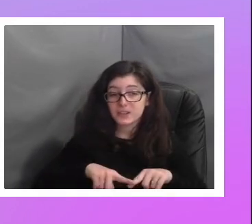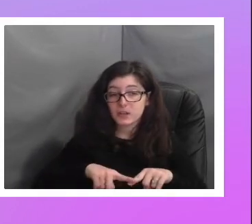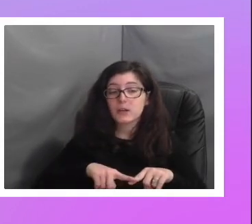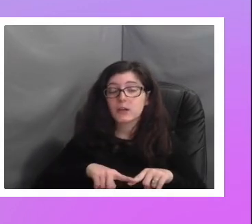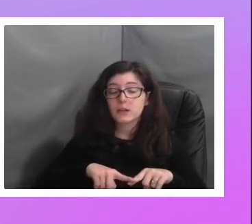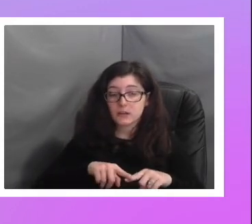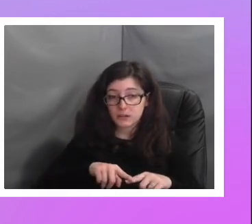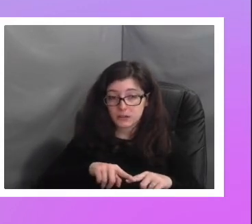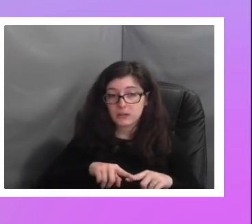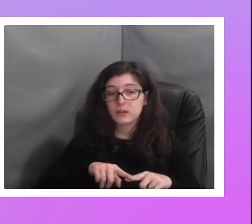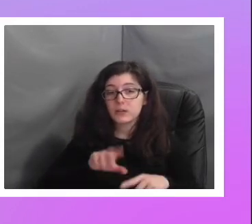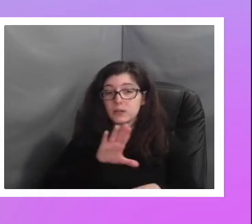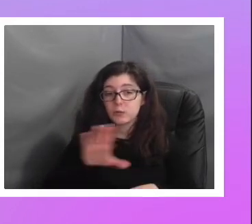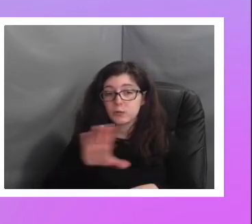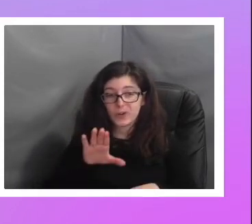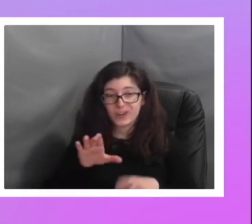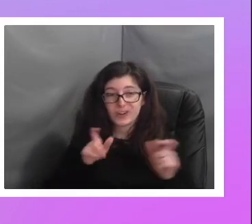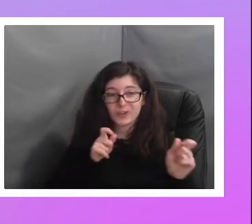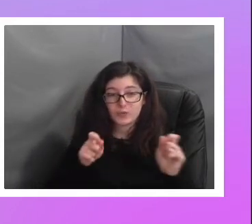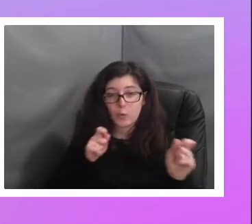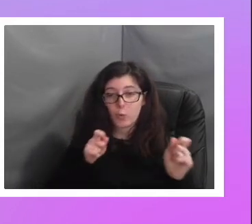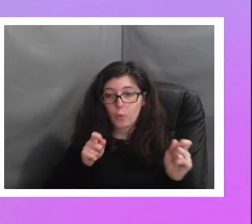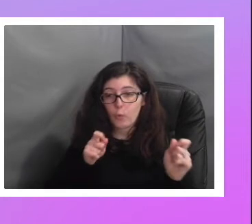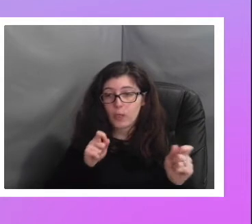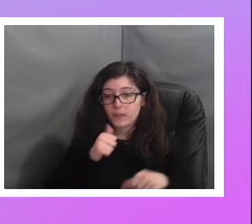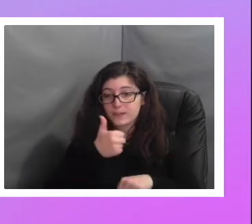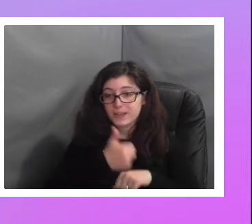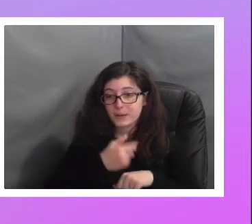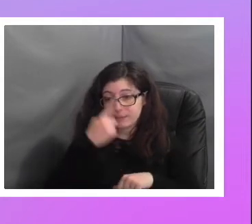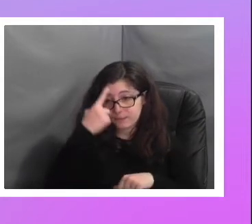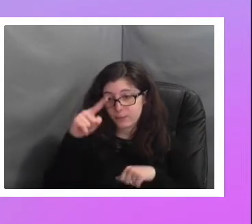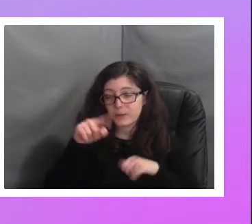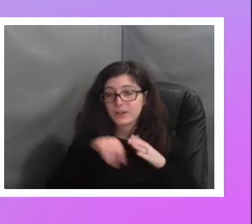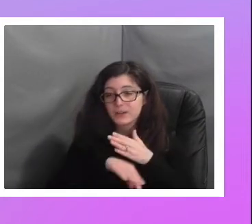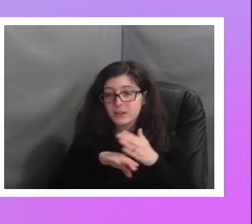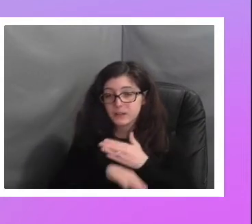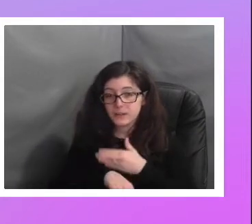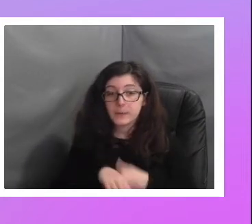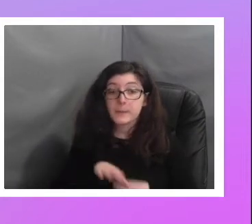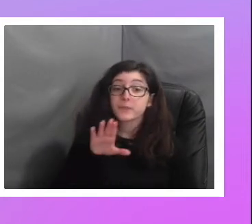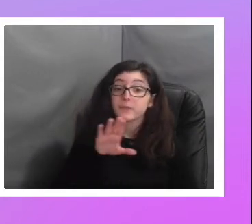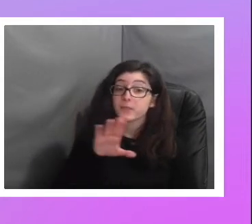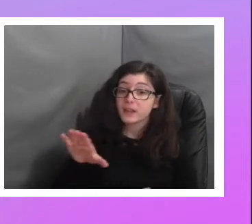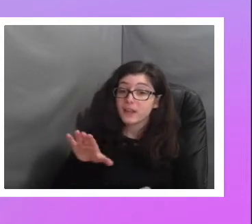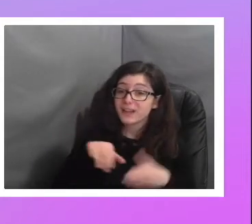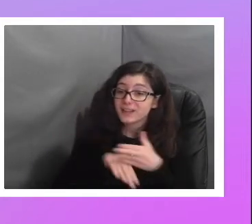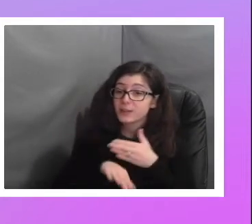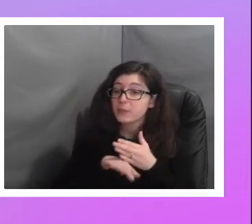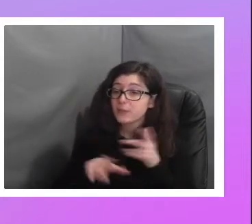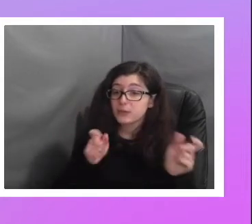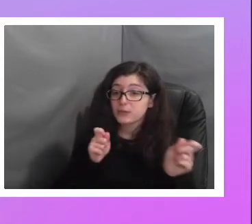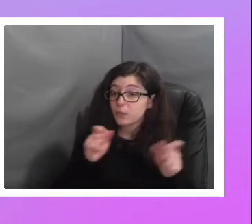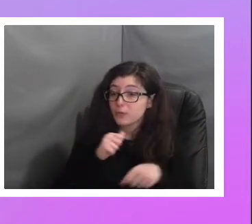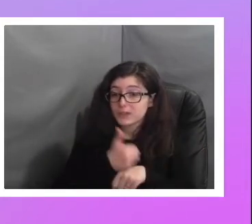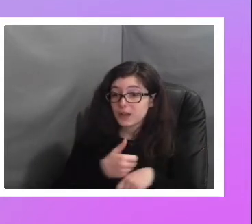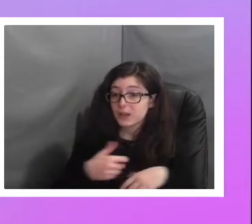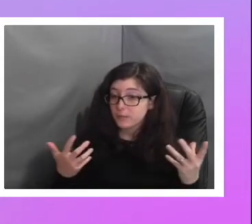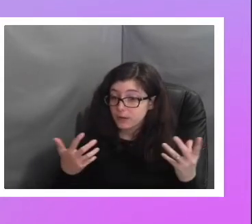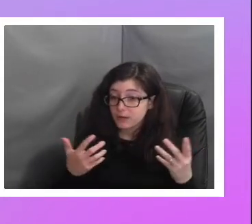in place for accessibility, so I look at, what are their accessibility controls in place, does this unit have a good policy,